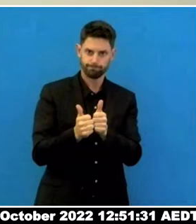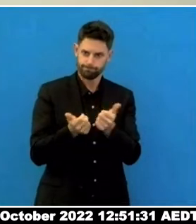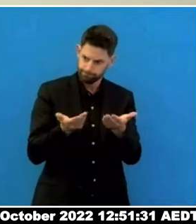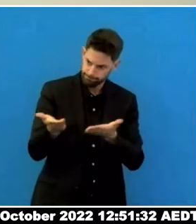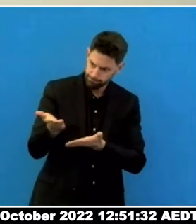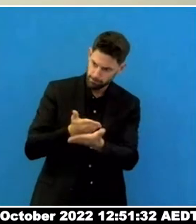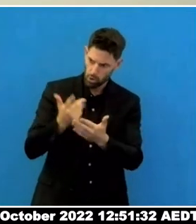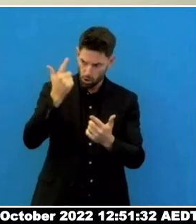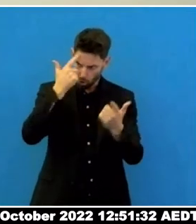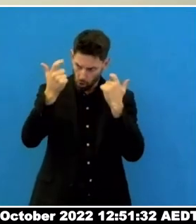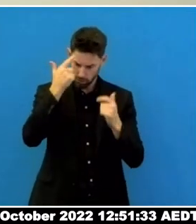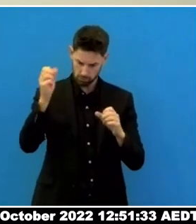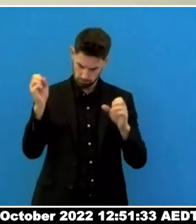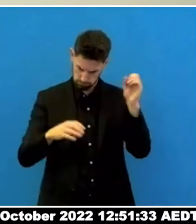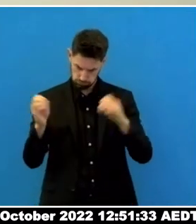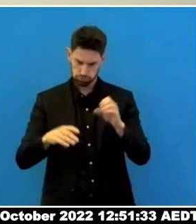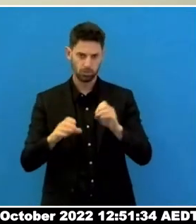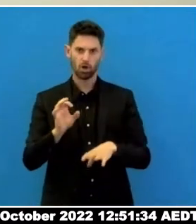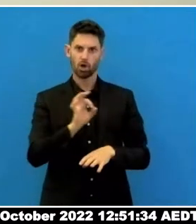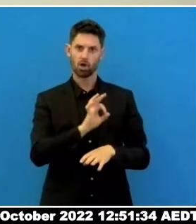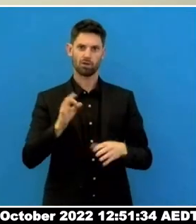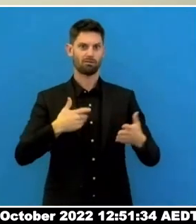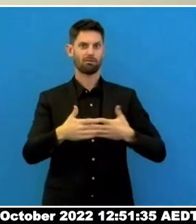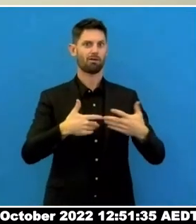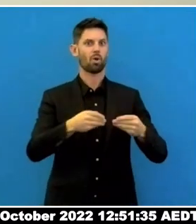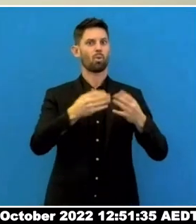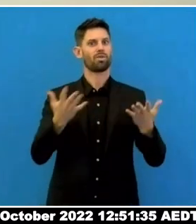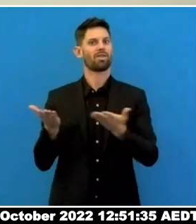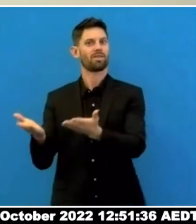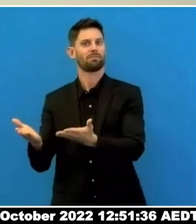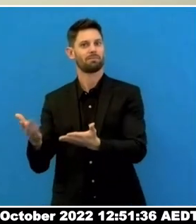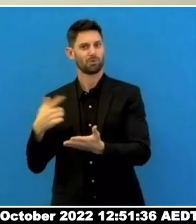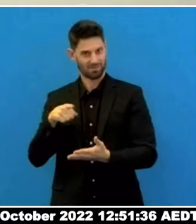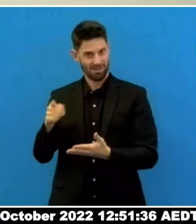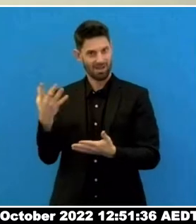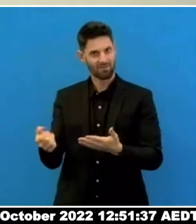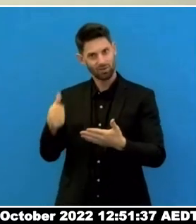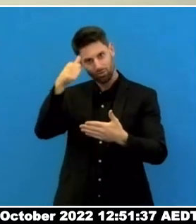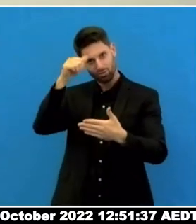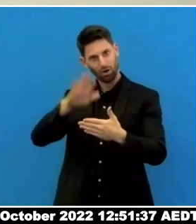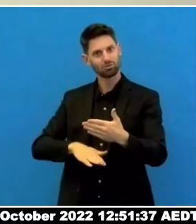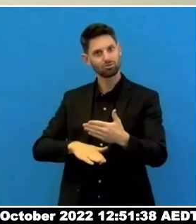and CaLD communities can effectively bridge that gap between communities and the service providers.